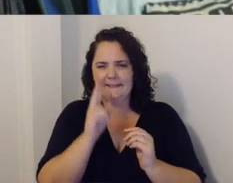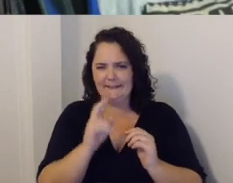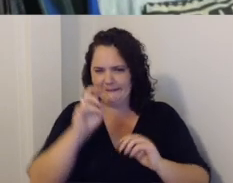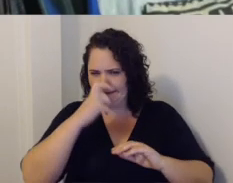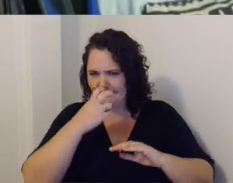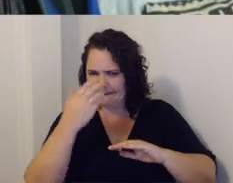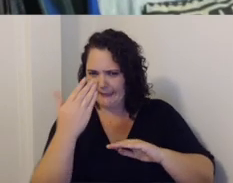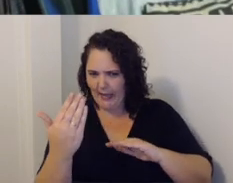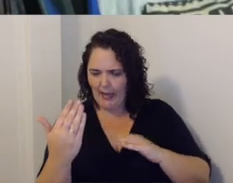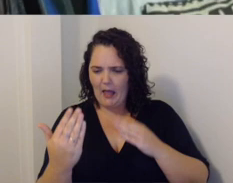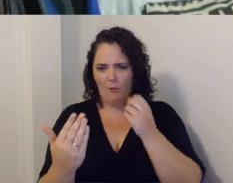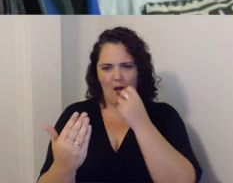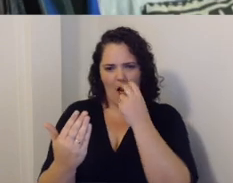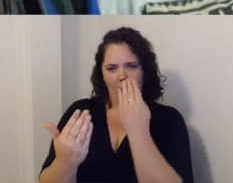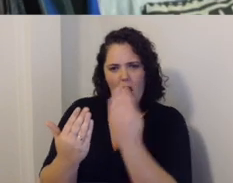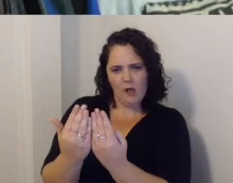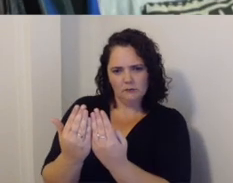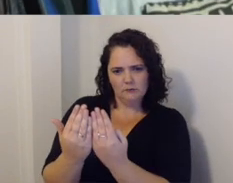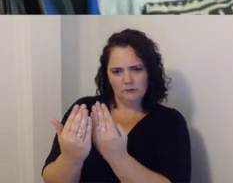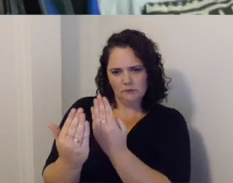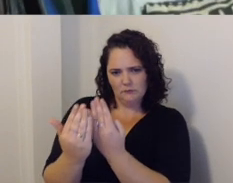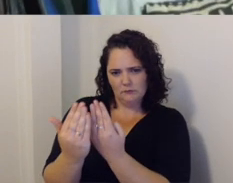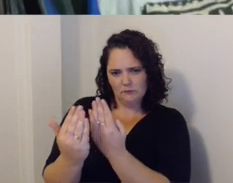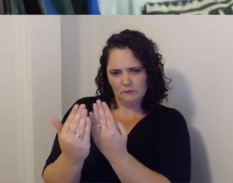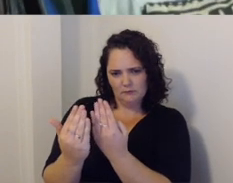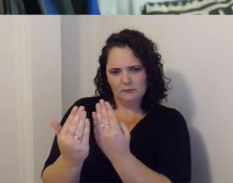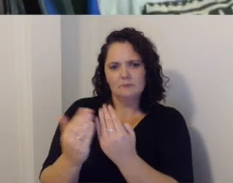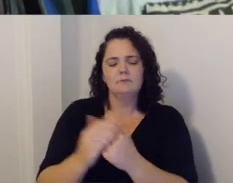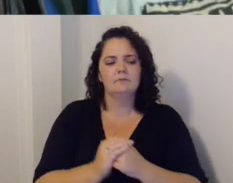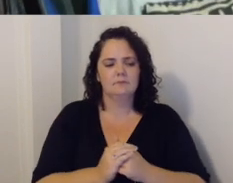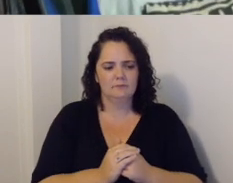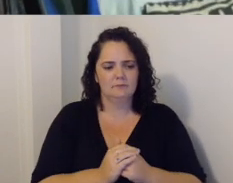is dark but there's highlight here, this is dark on the side of his chest but there's